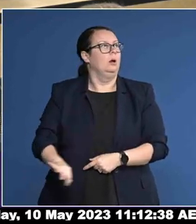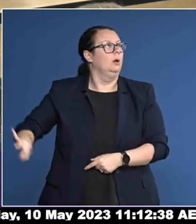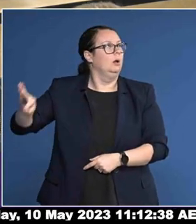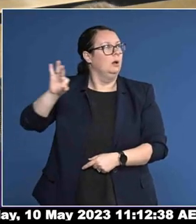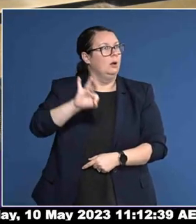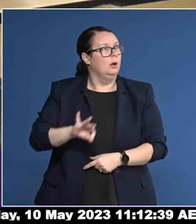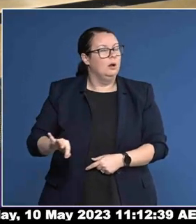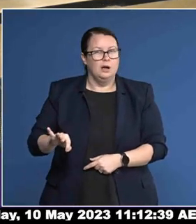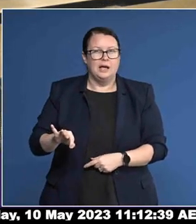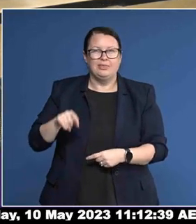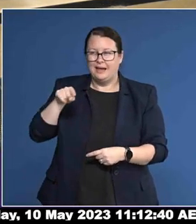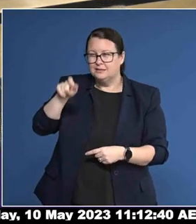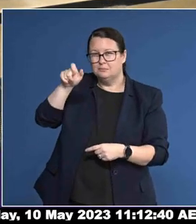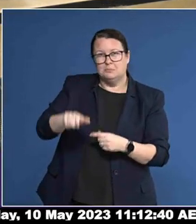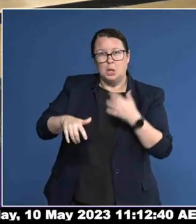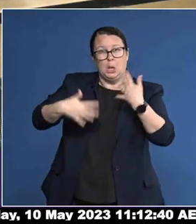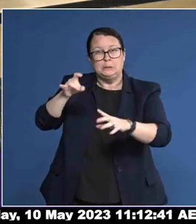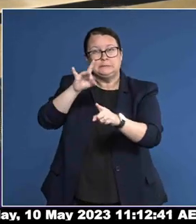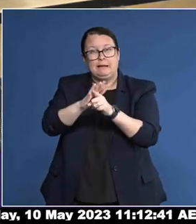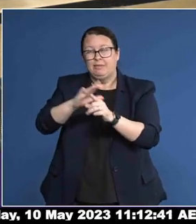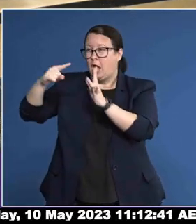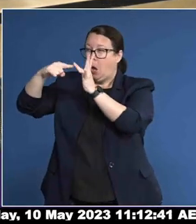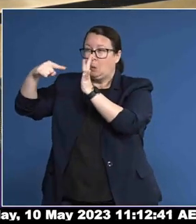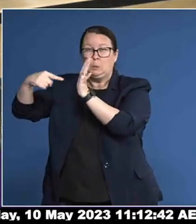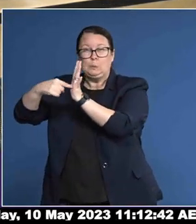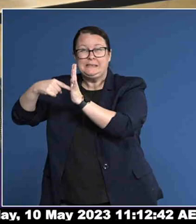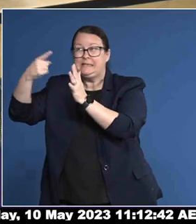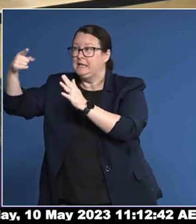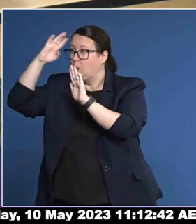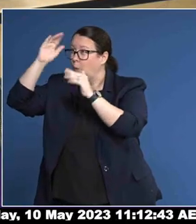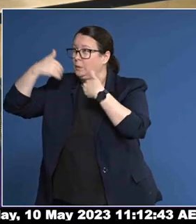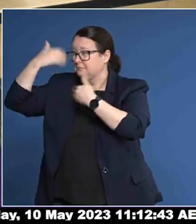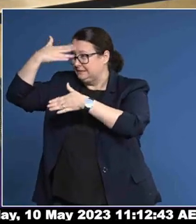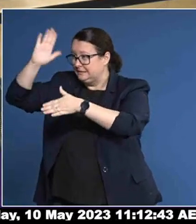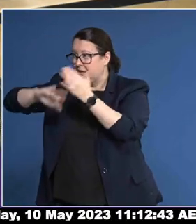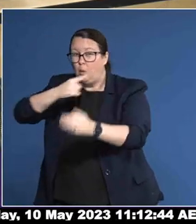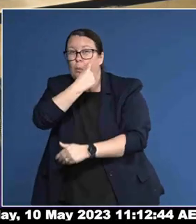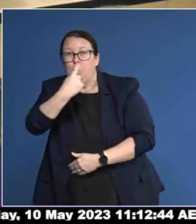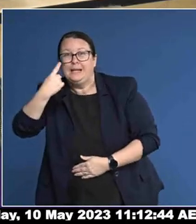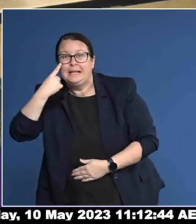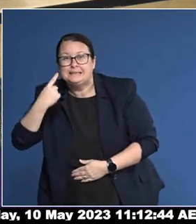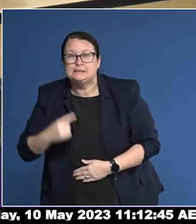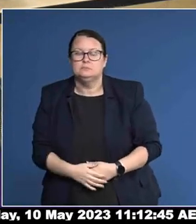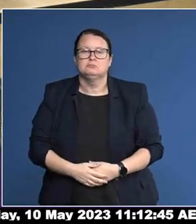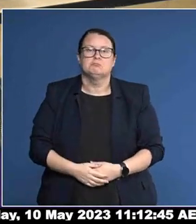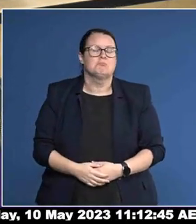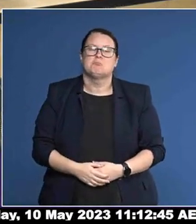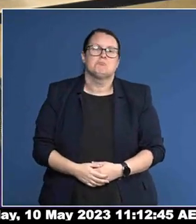of an OT describing behaviours as self-harming; correct? No, I don't agree with that.